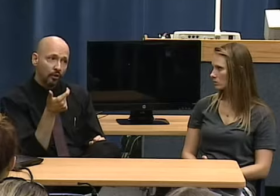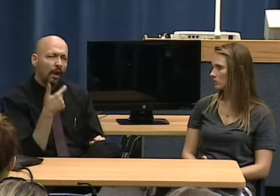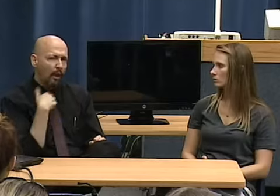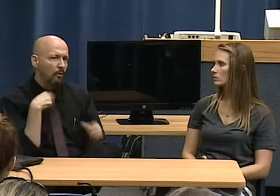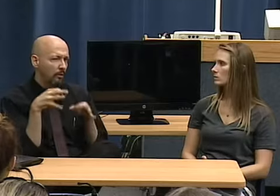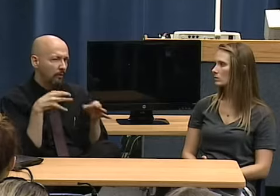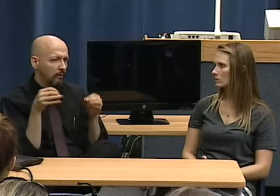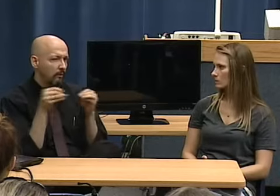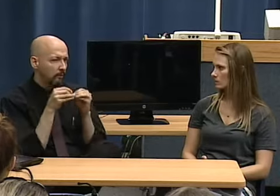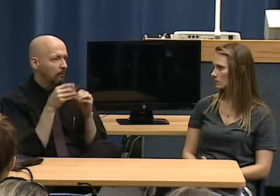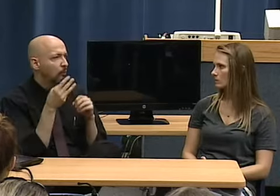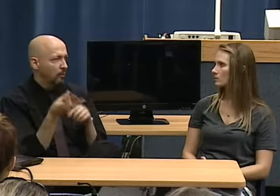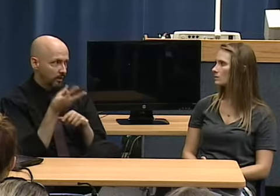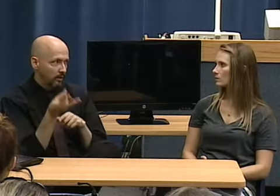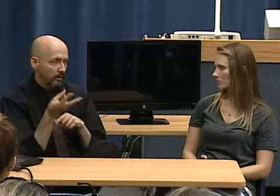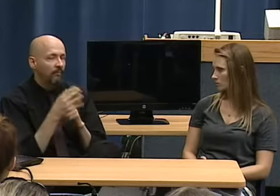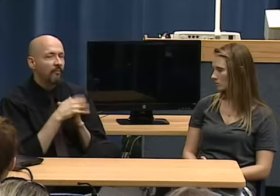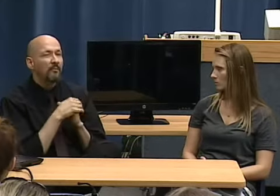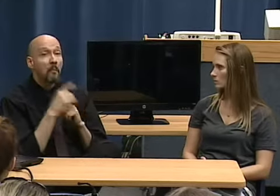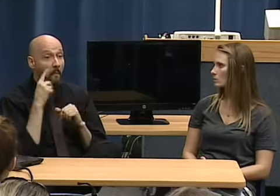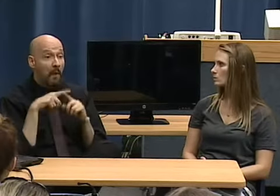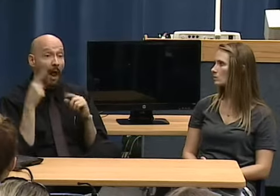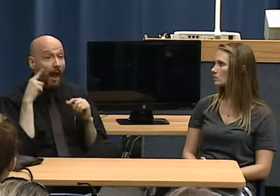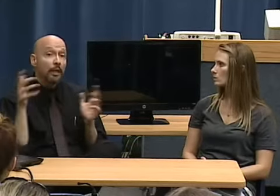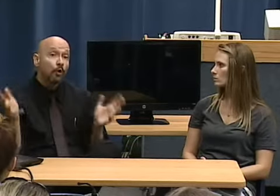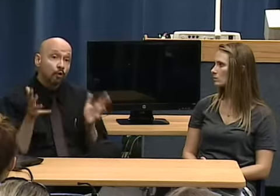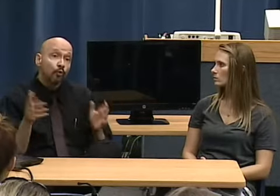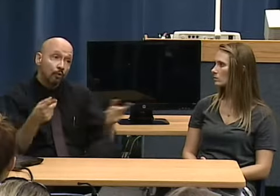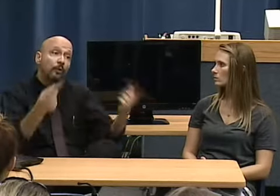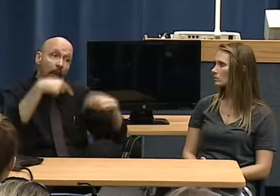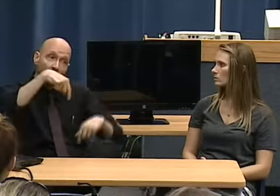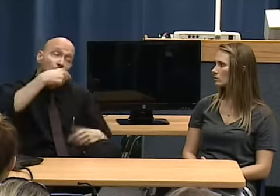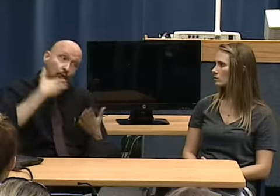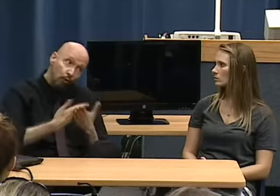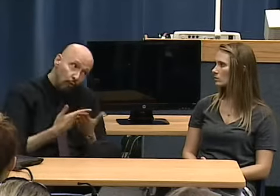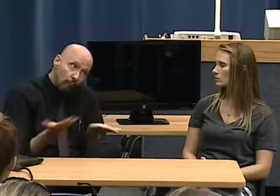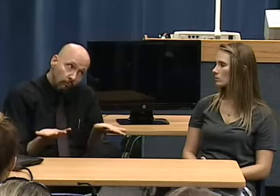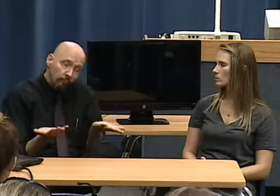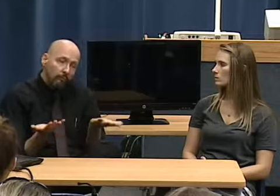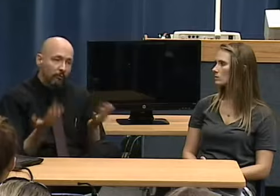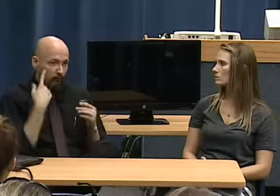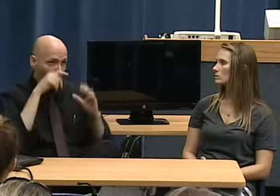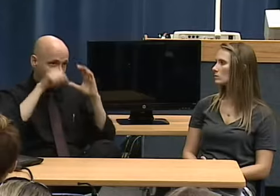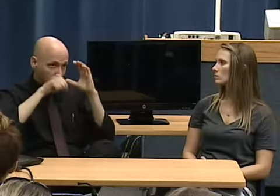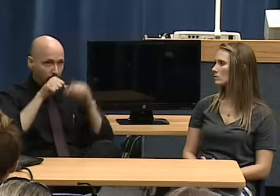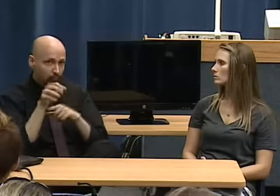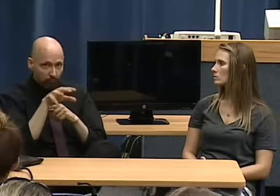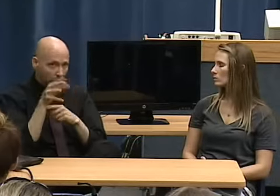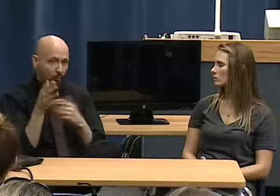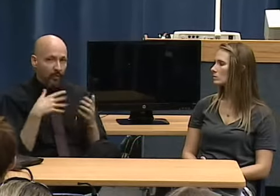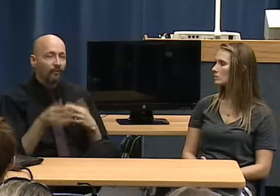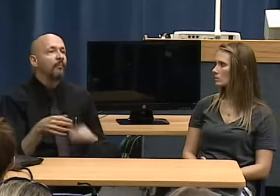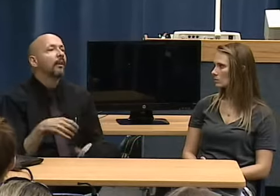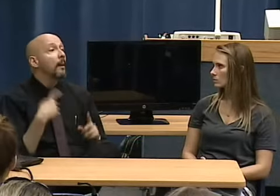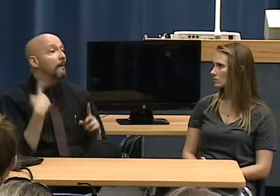I'll explain more on Wednesday. But I encourage you to come here. It'd be good for video recording whatever.